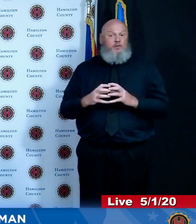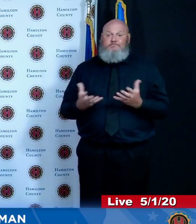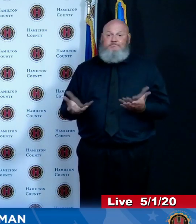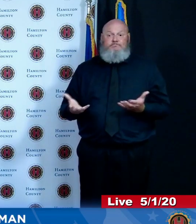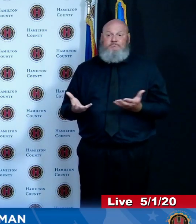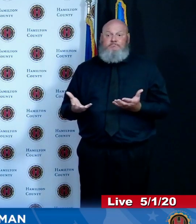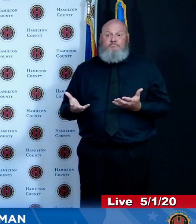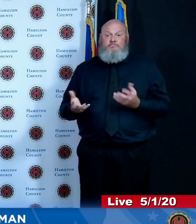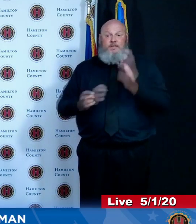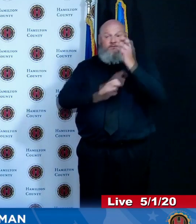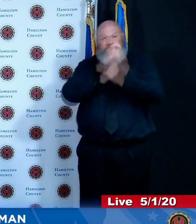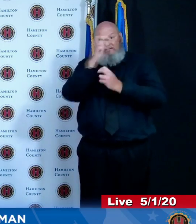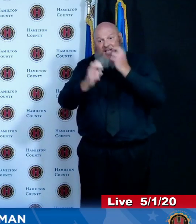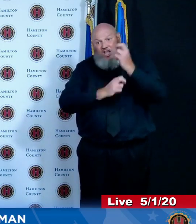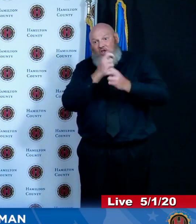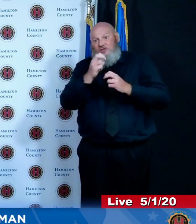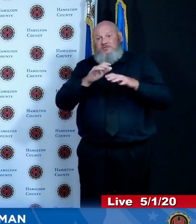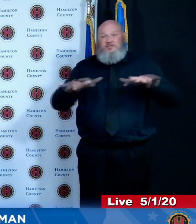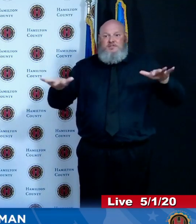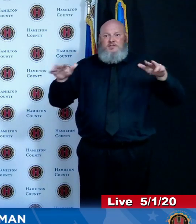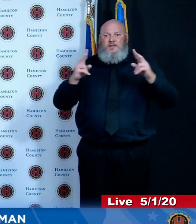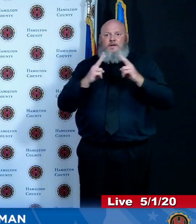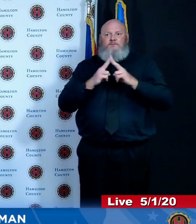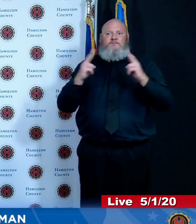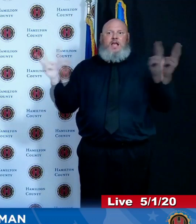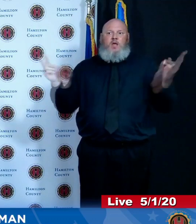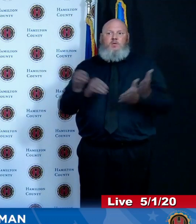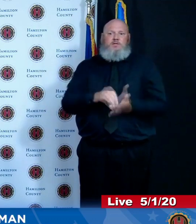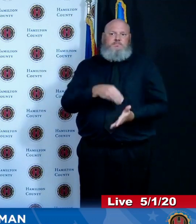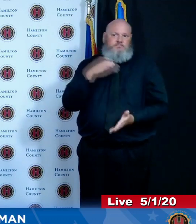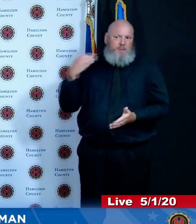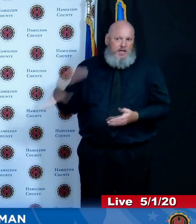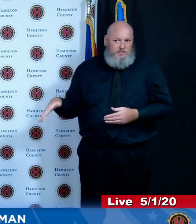that scenario the risk is too great to put that much money out for the